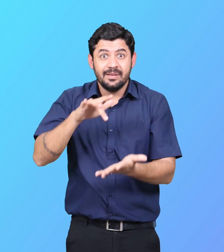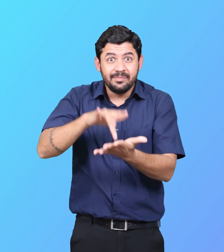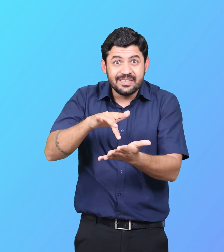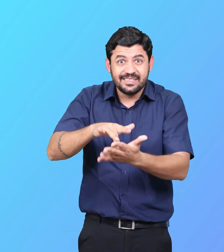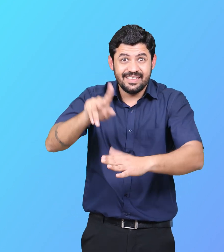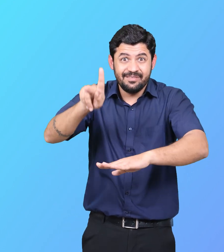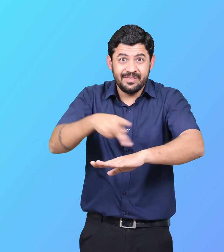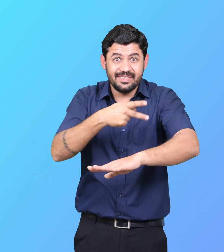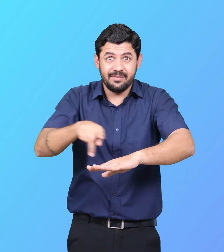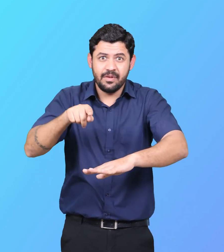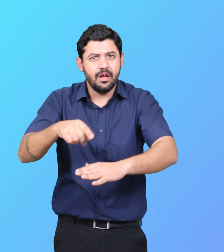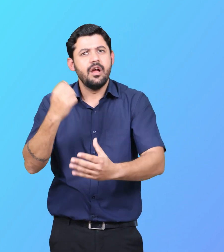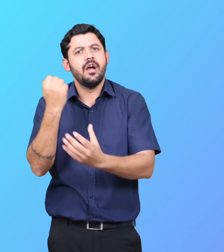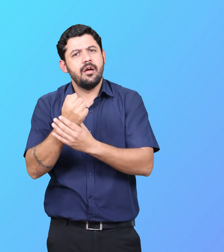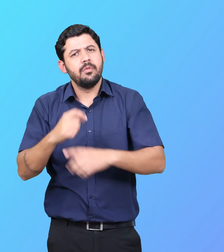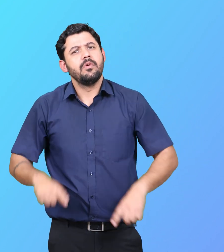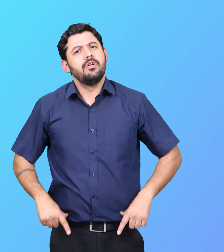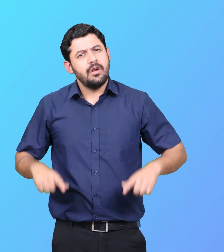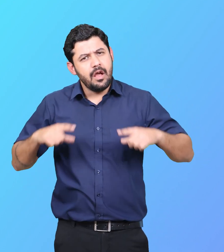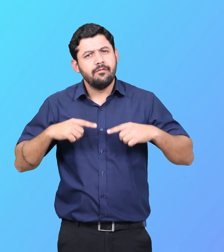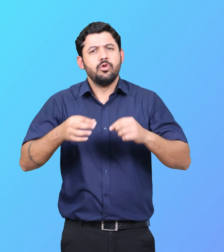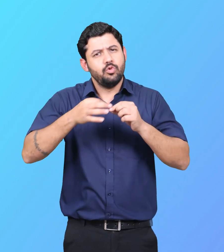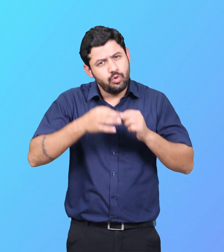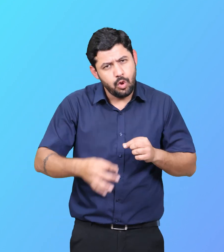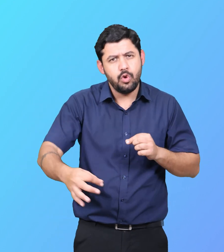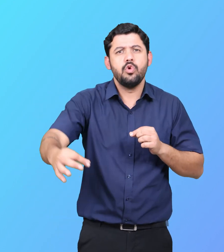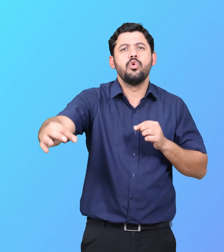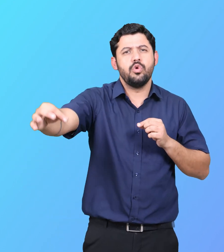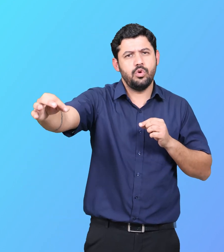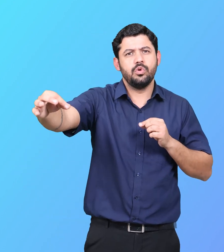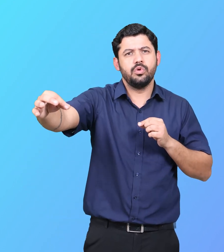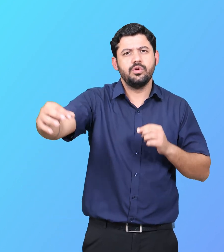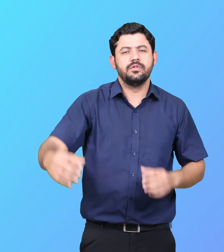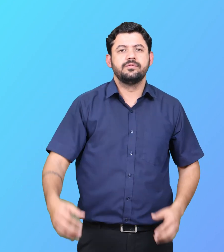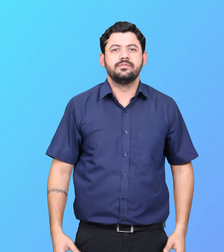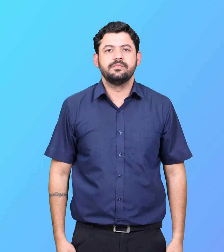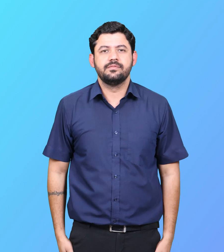And Abraham stayed a long time in the land of the Philistines.